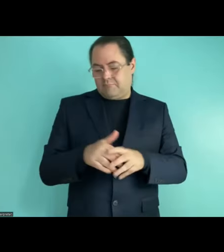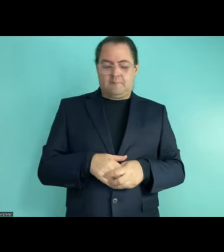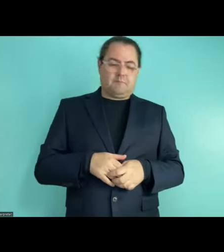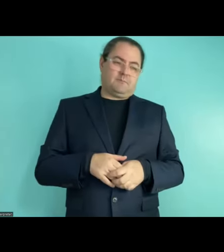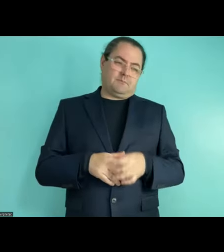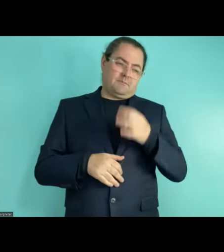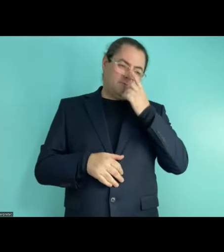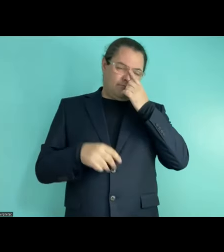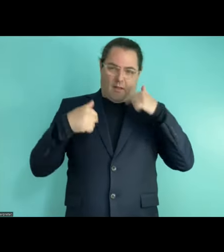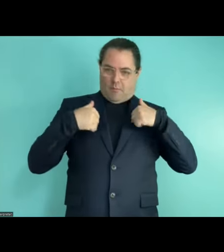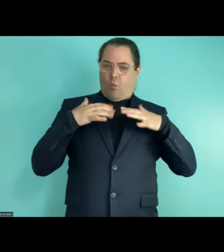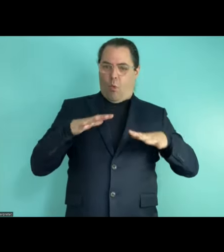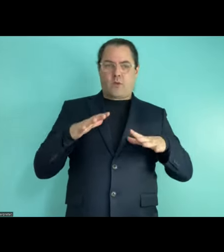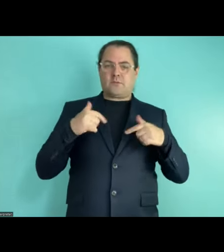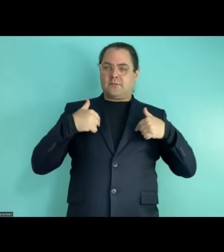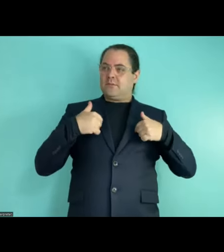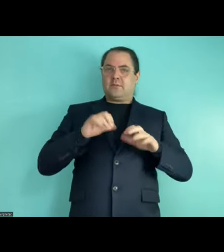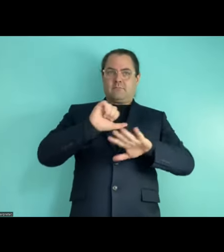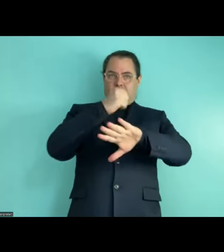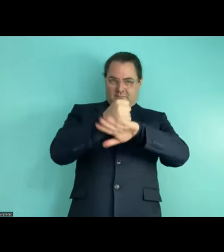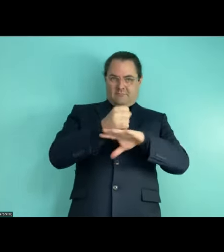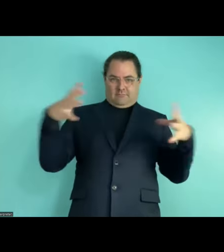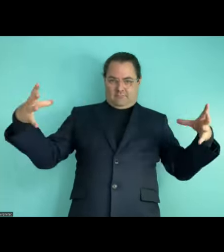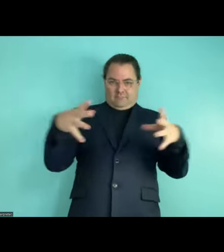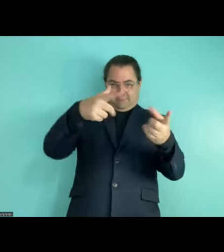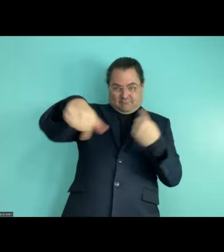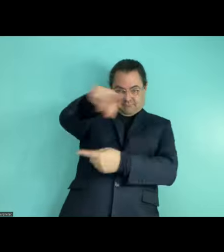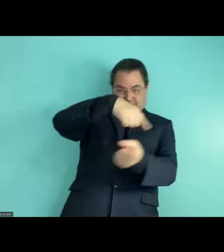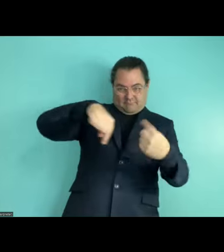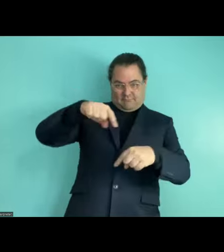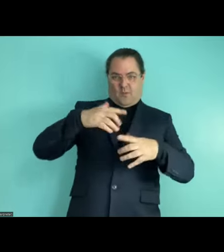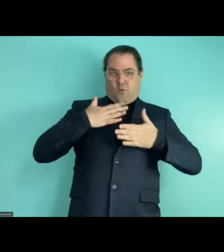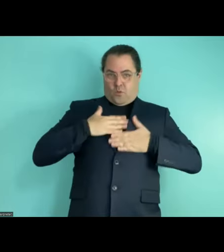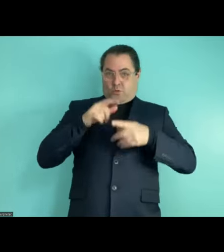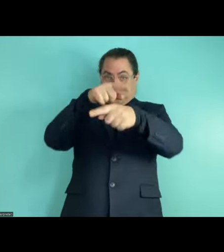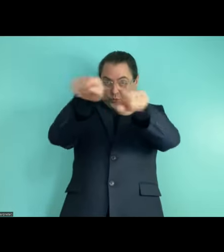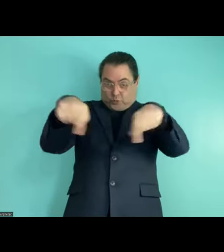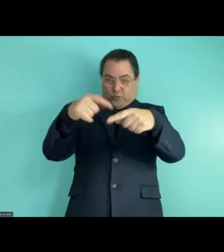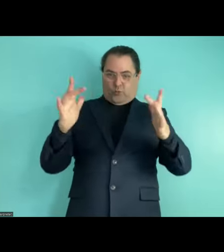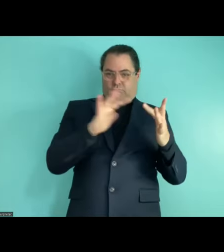the convener and connector so I hope that this conference today.